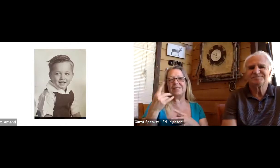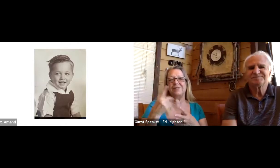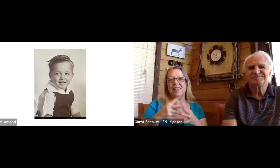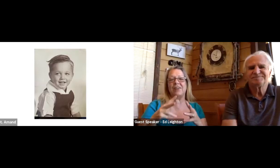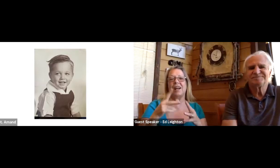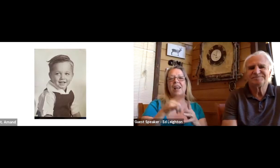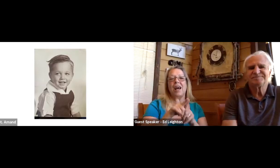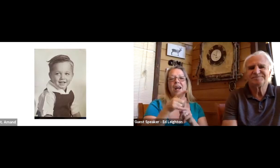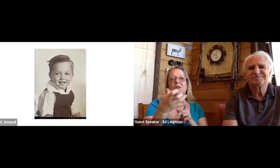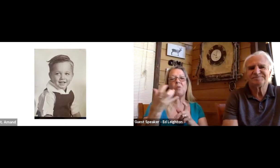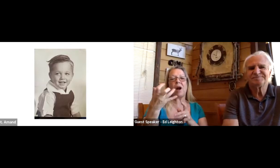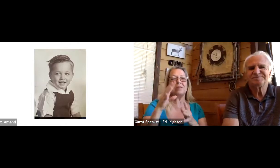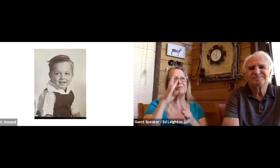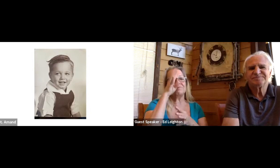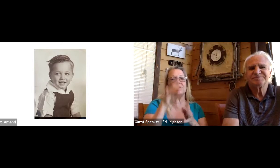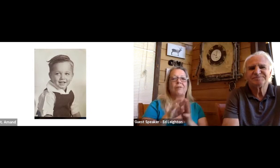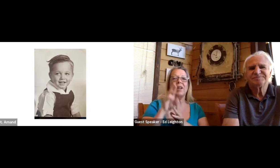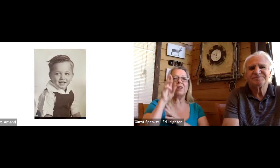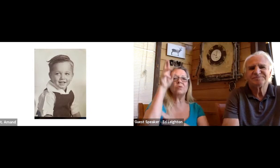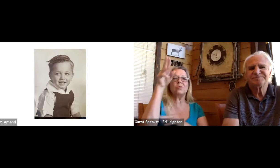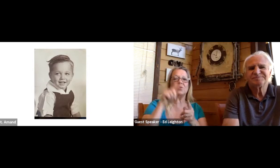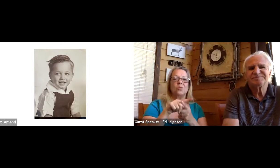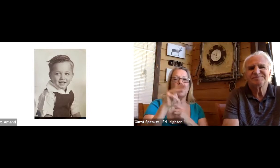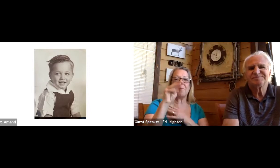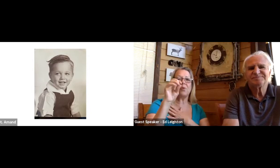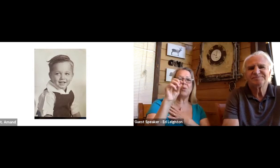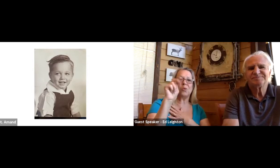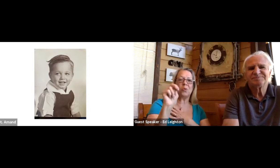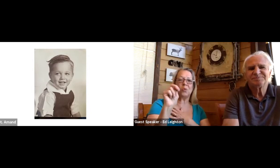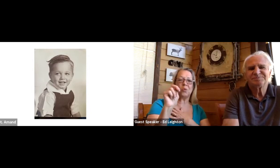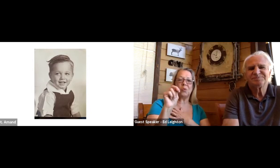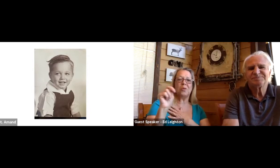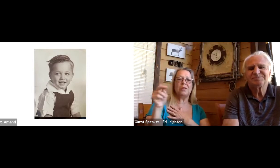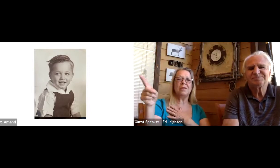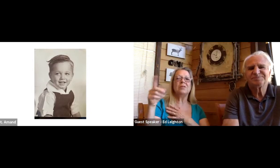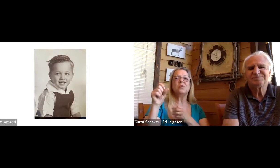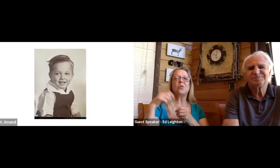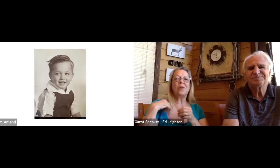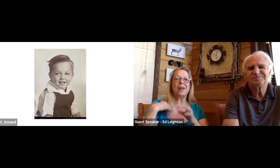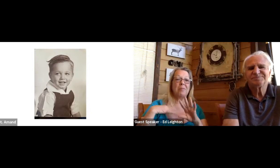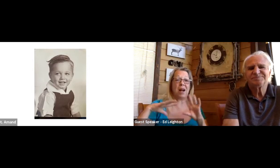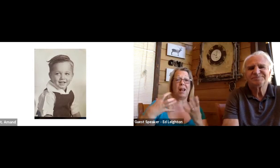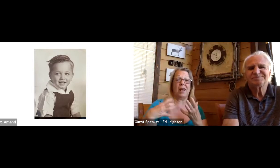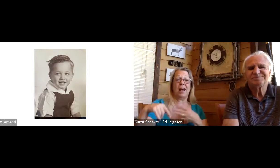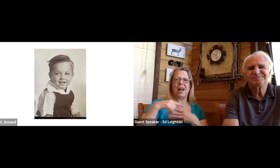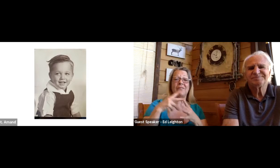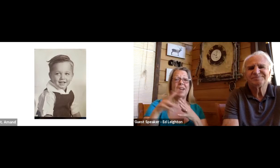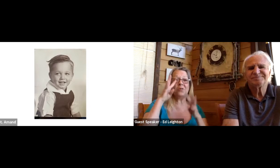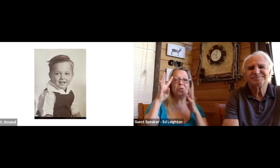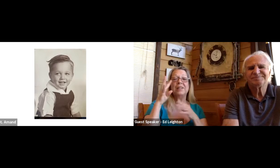We were very creative kids, and Guy, specifically, was very creative, and he thought of the idea of a rocket to